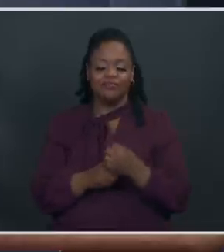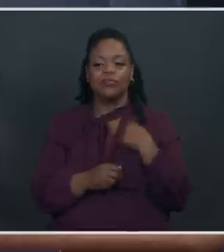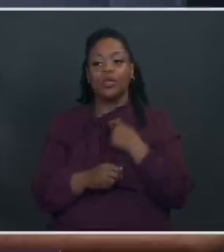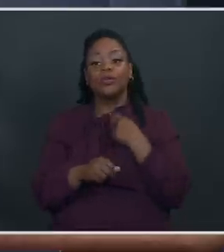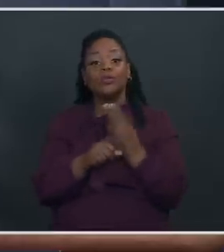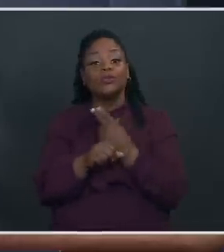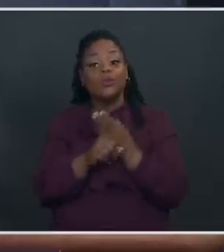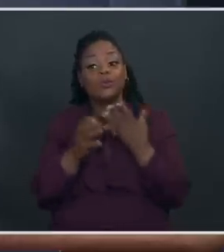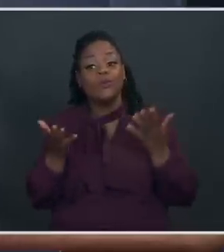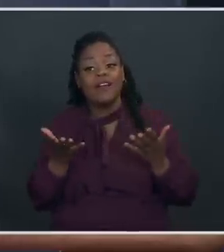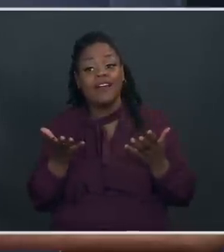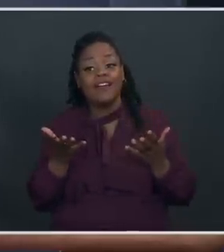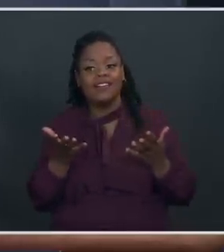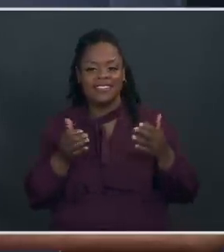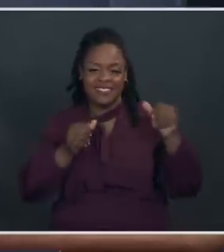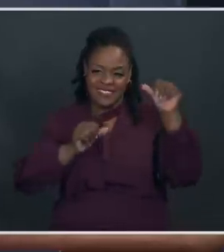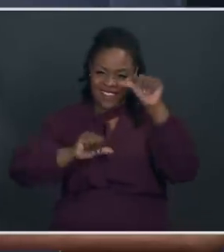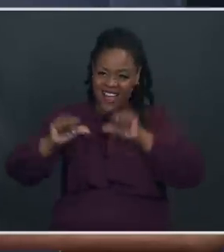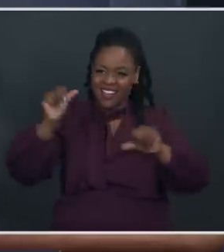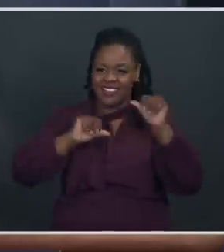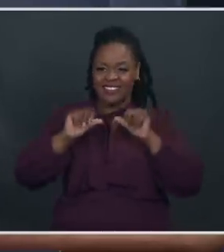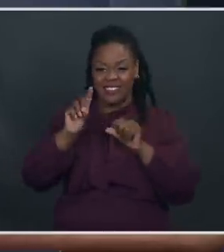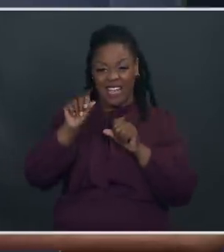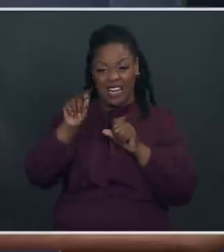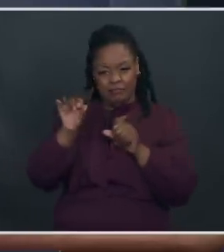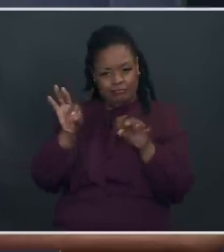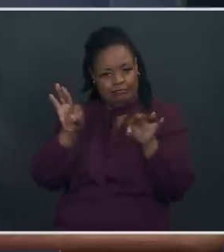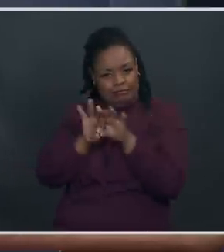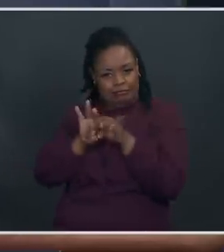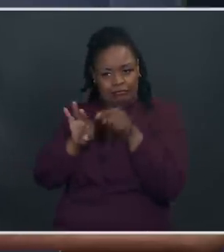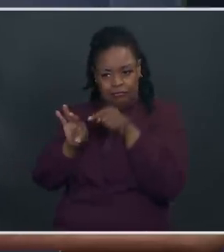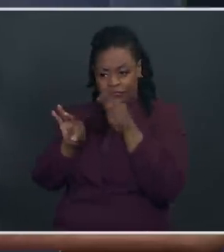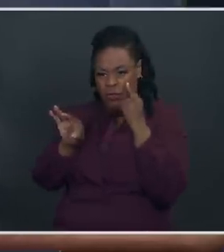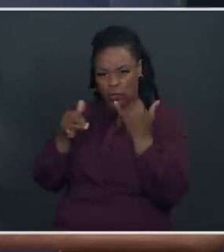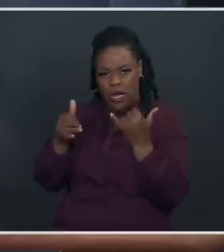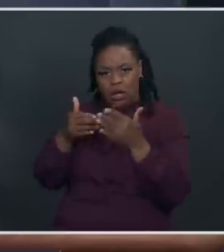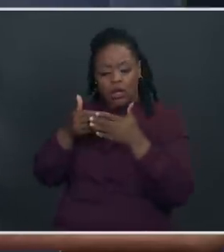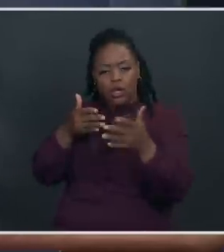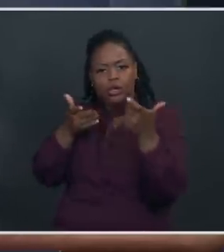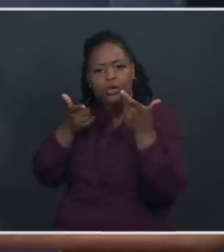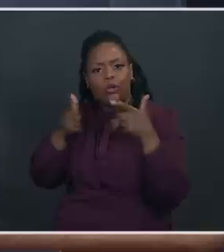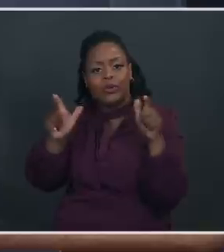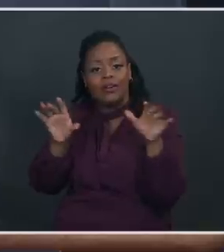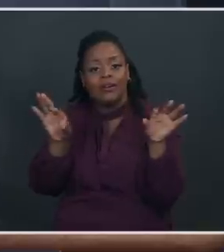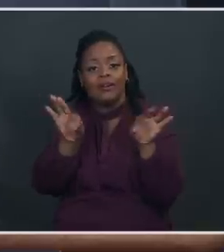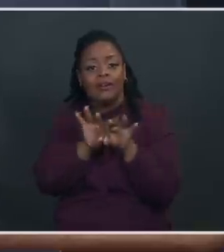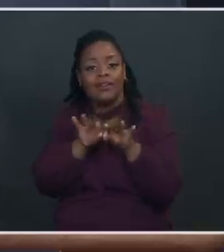So today is a very big day for science and for our efforts to power our economy